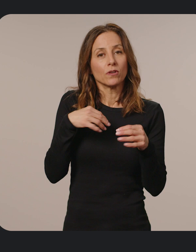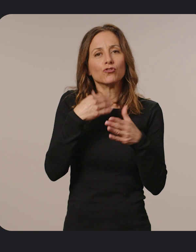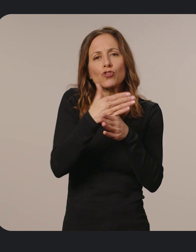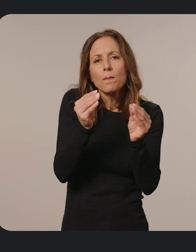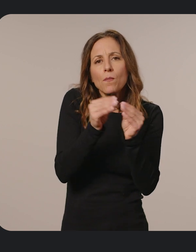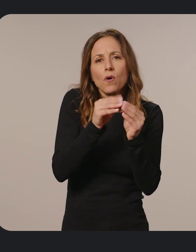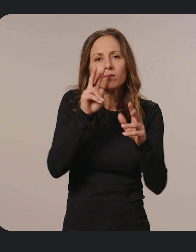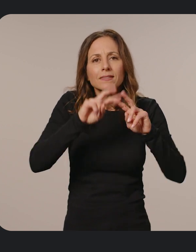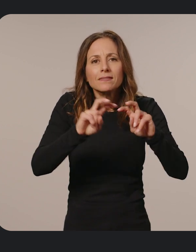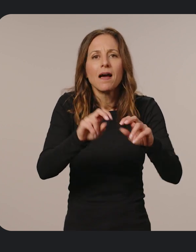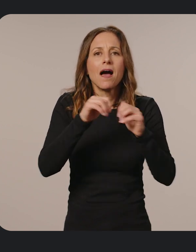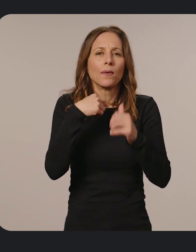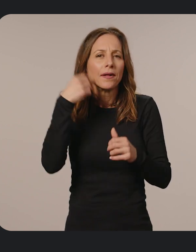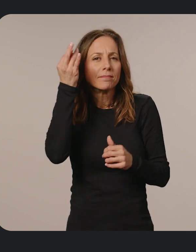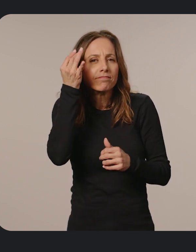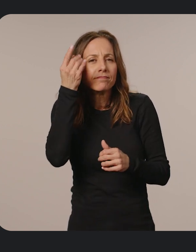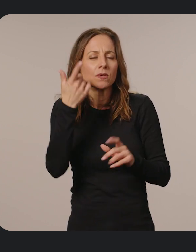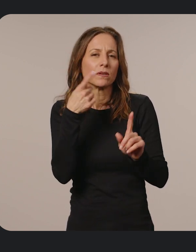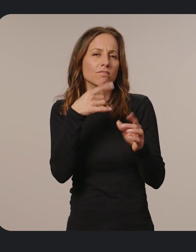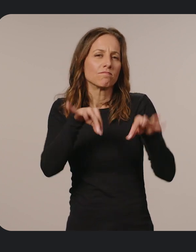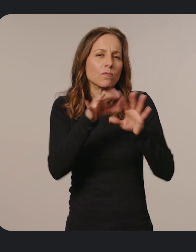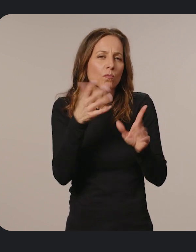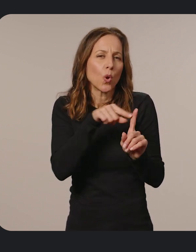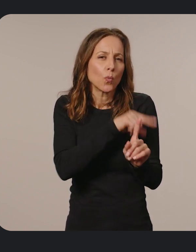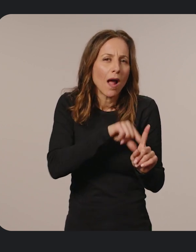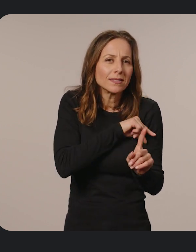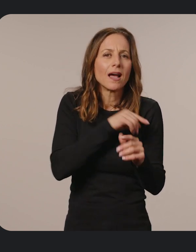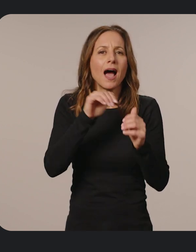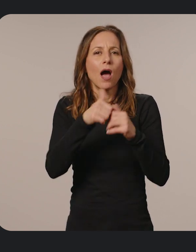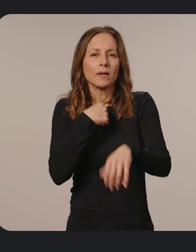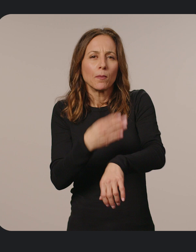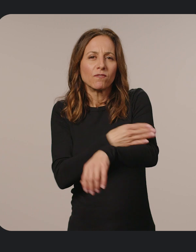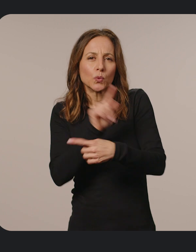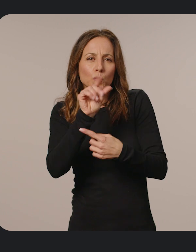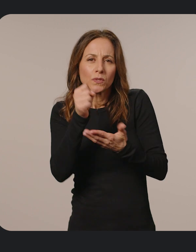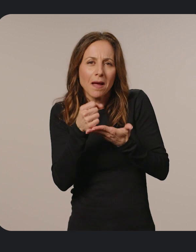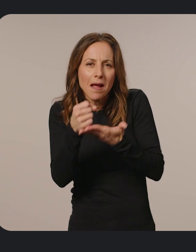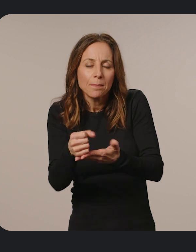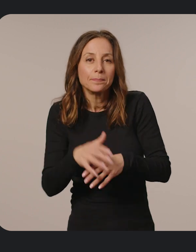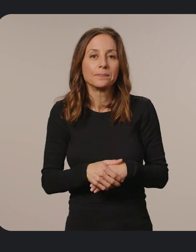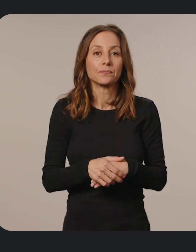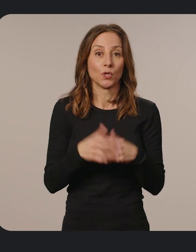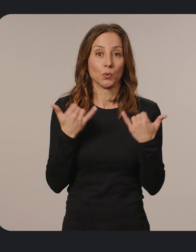Because it is so important, we are sharing more insights into how we think about quality and improving our tooling